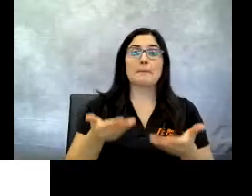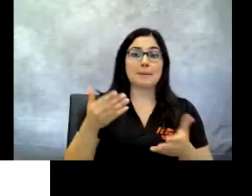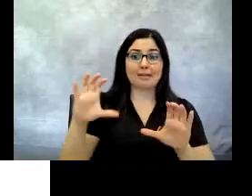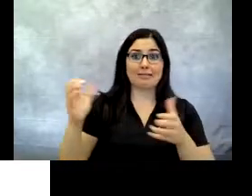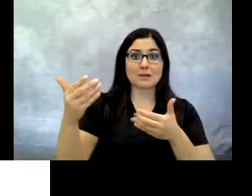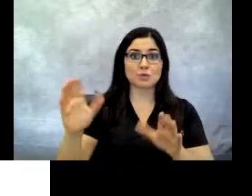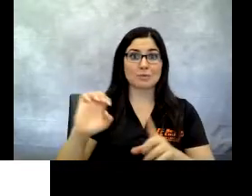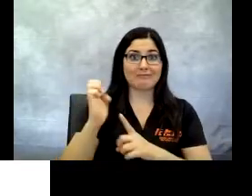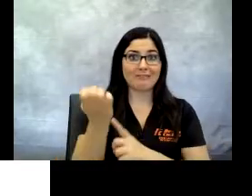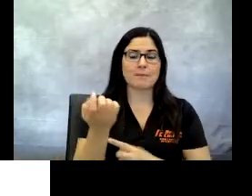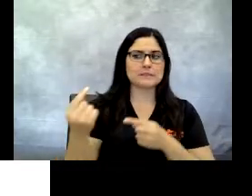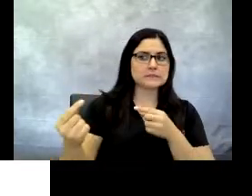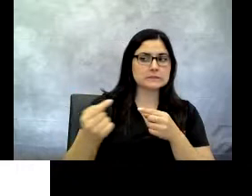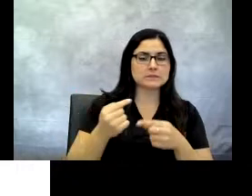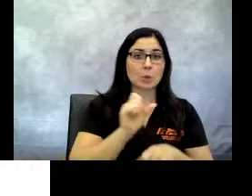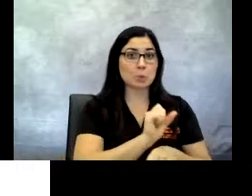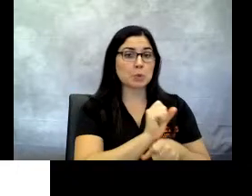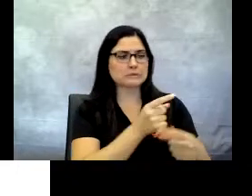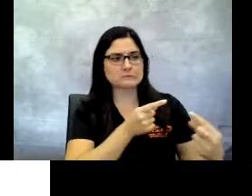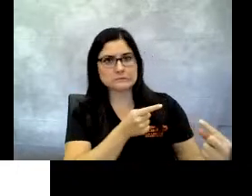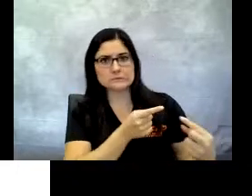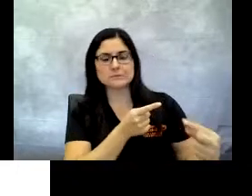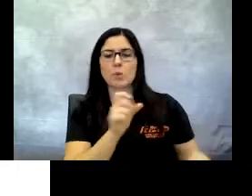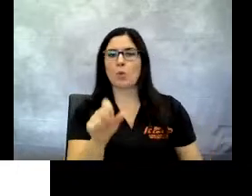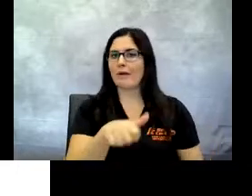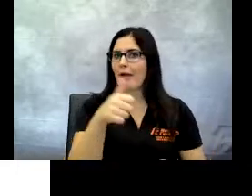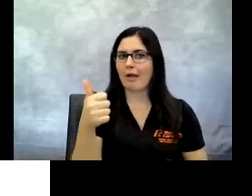at work or any other settings in their life.